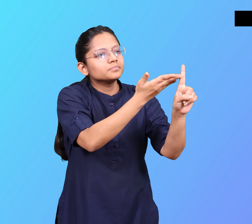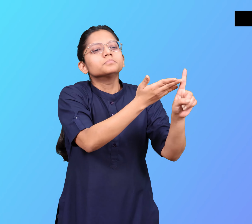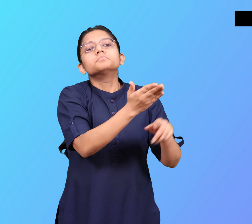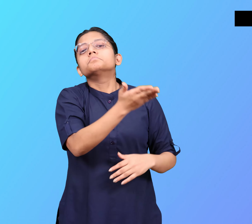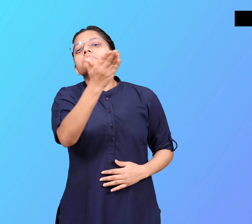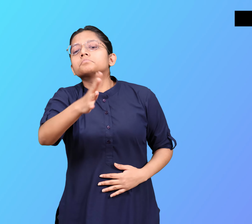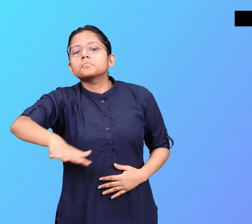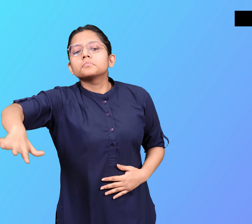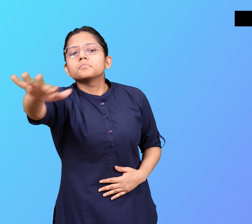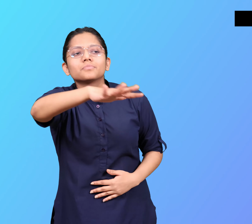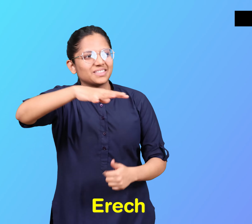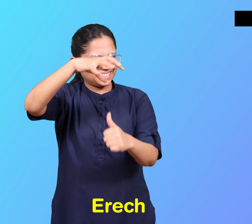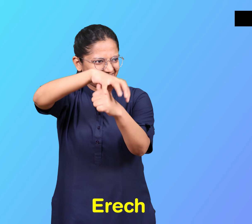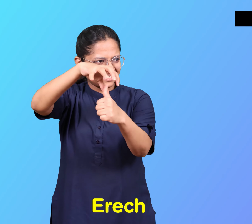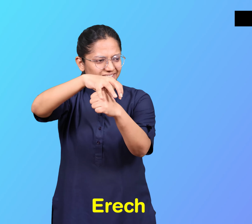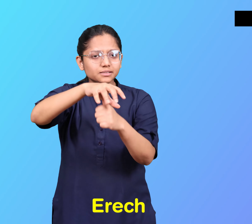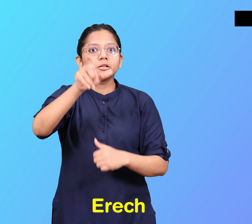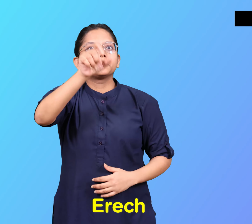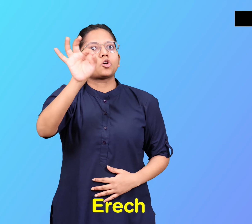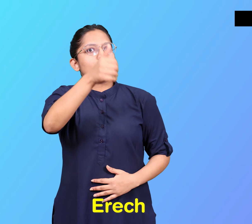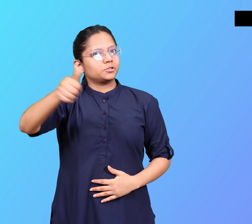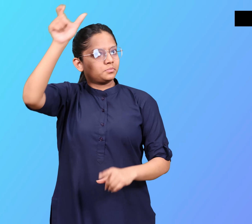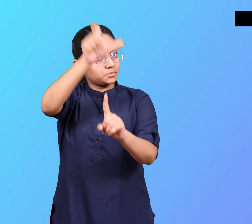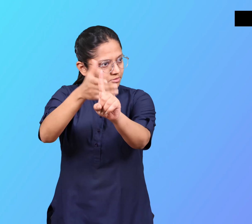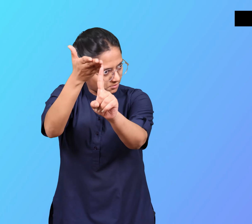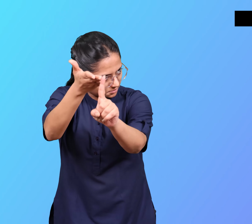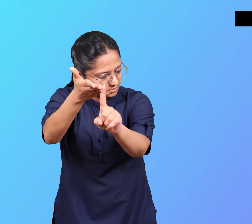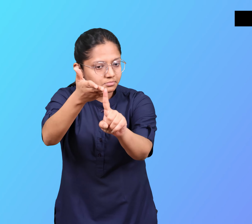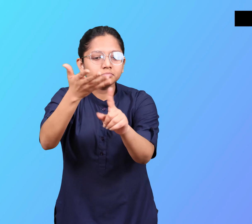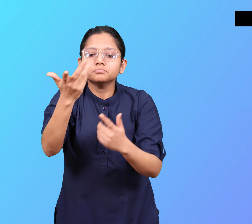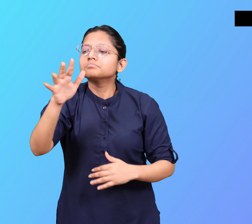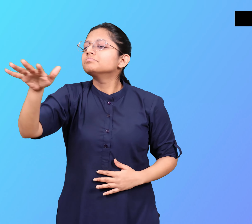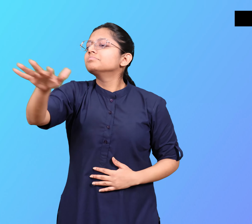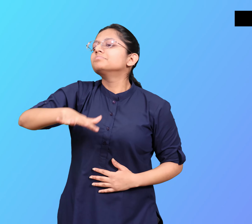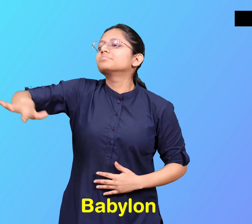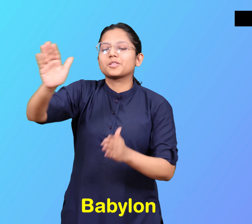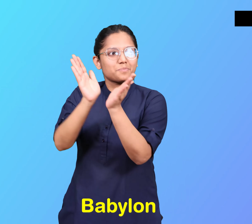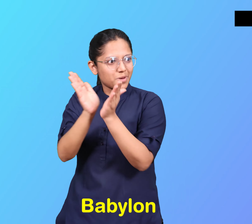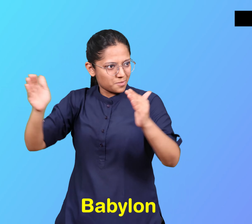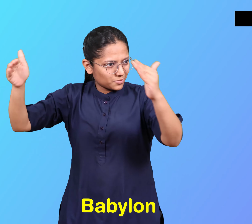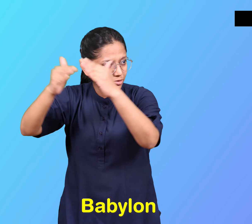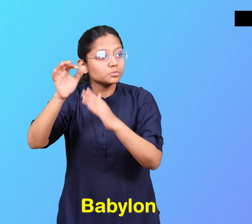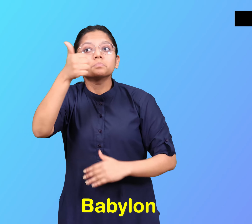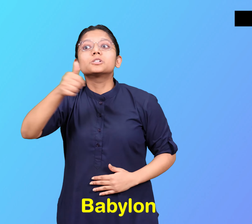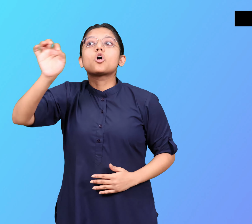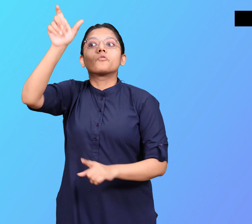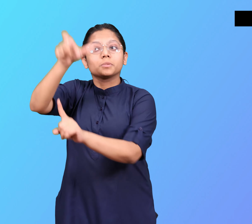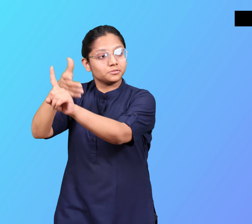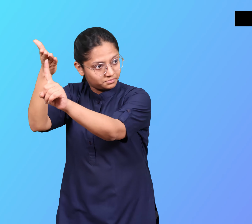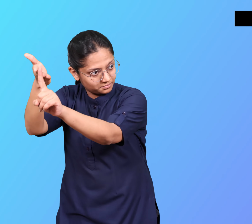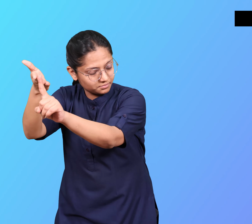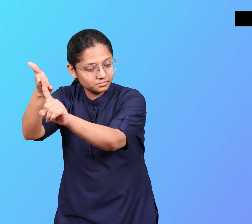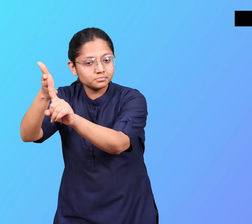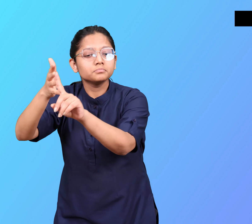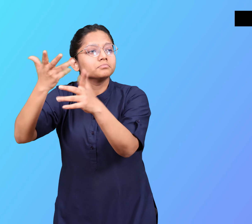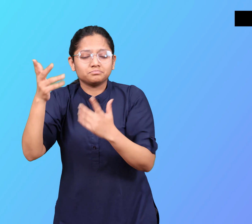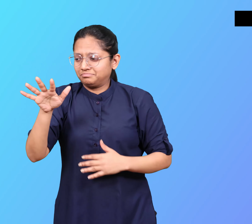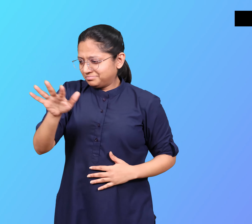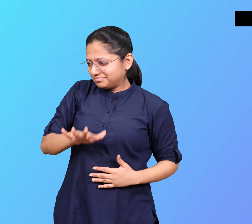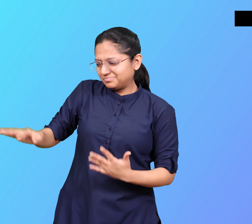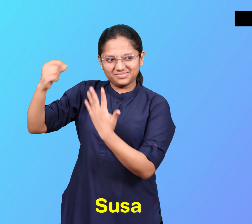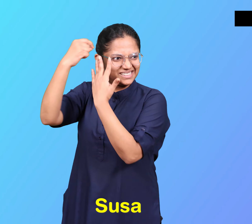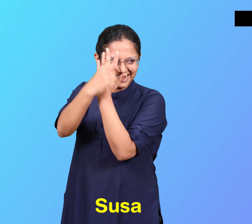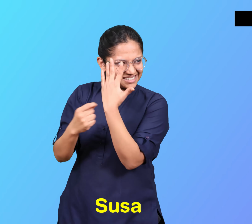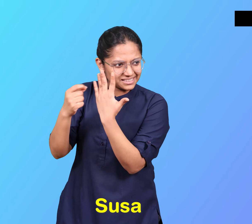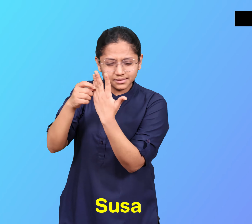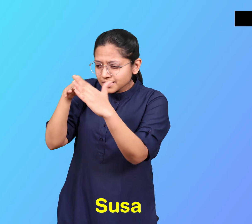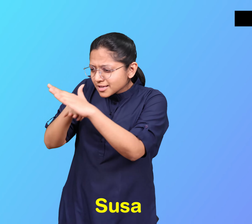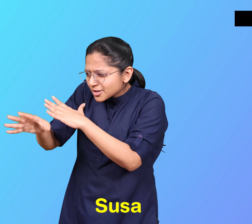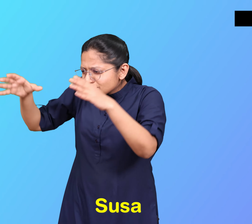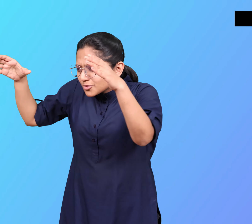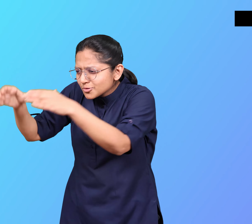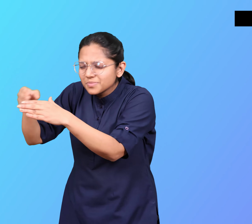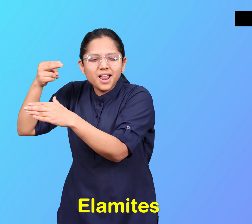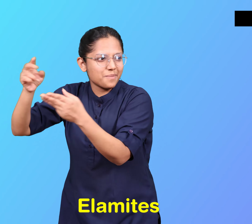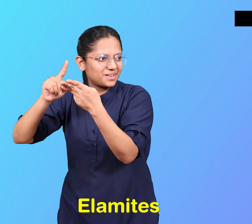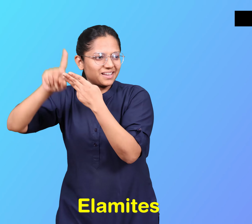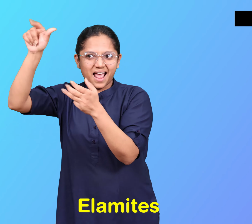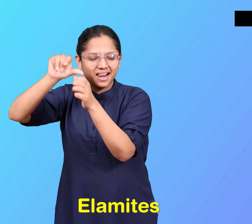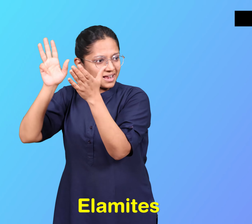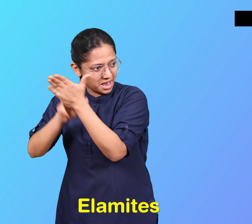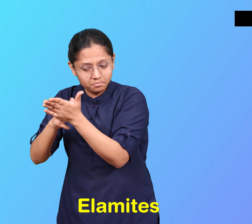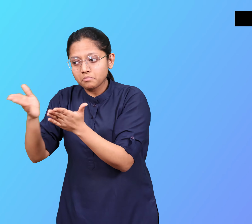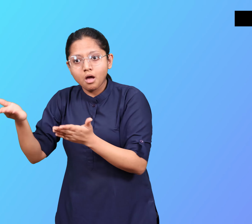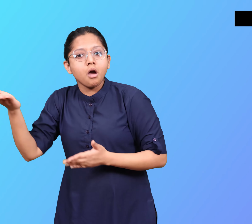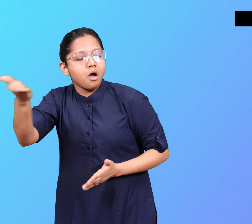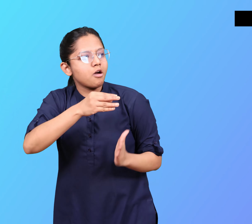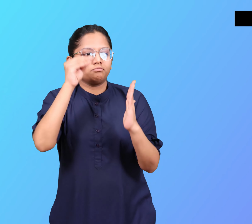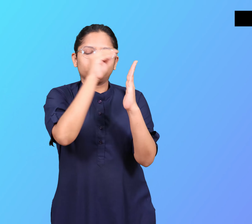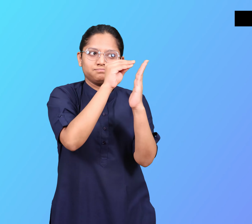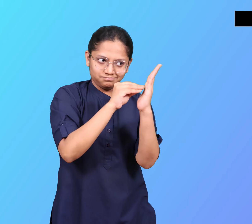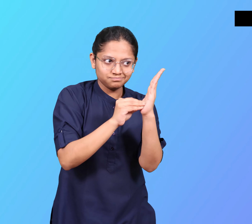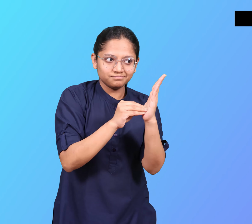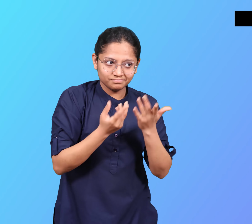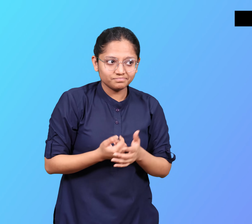Erech and Babylon, and from the Elamites from Susa,